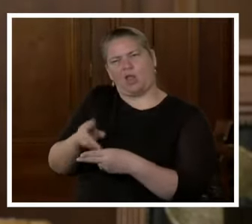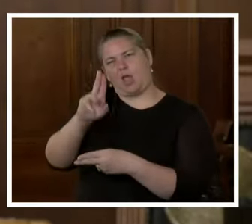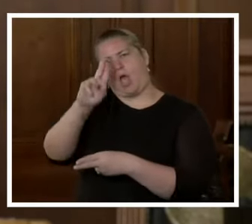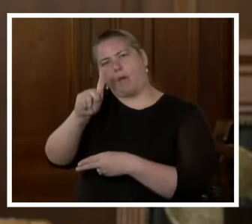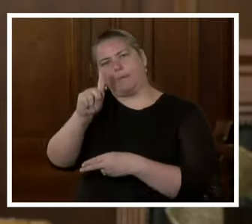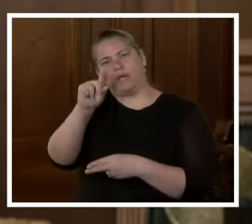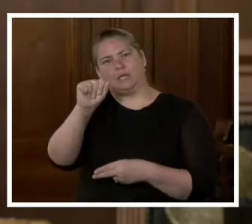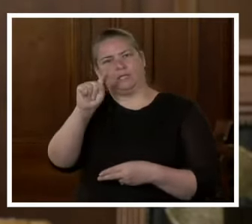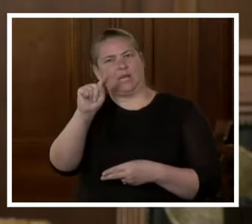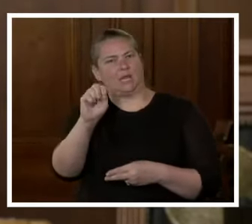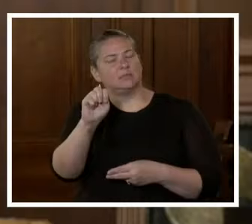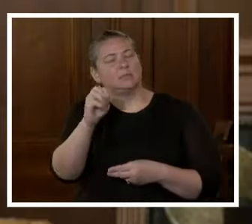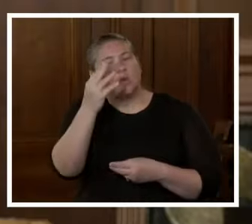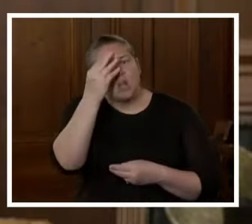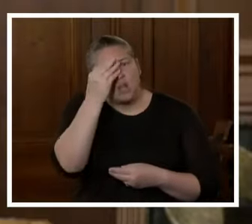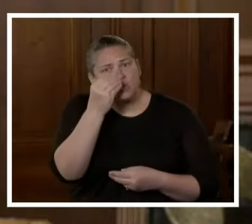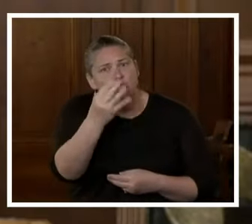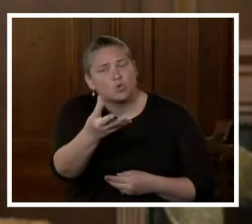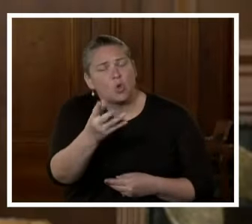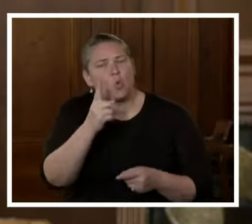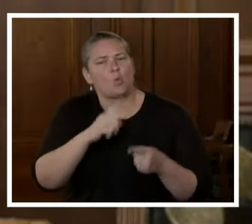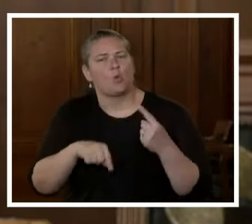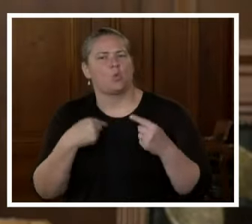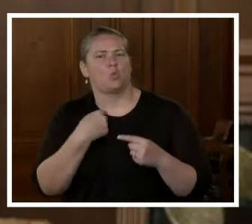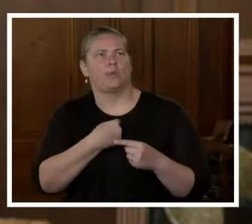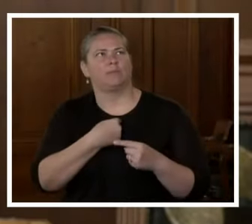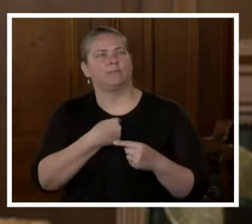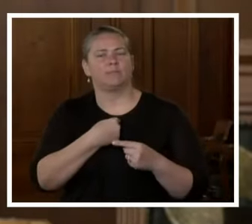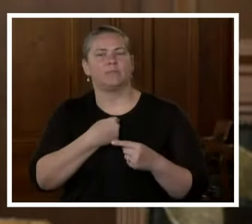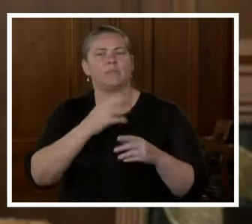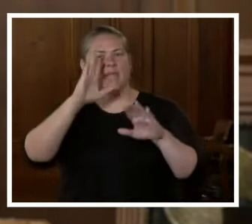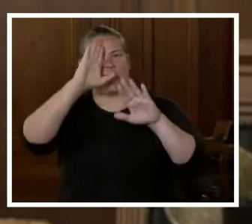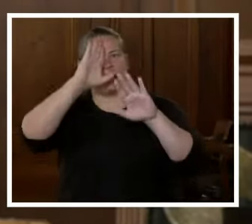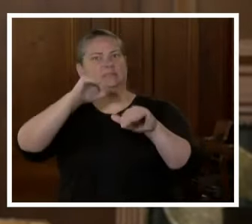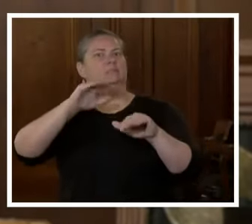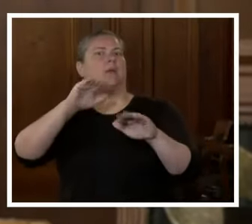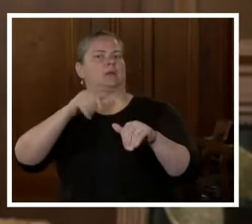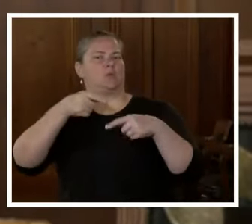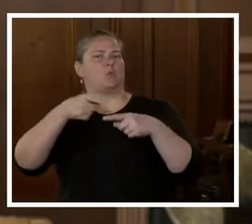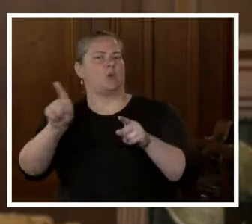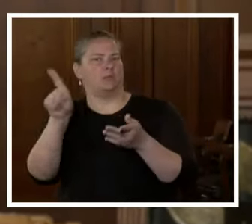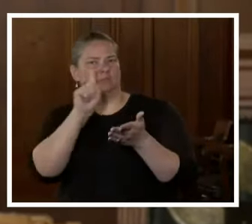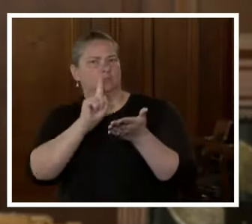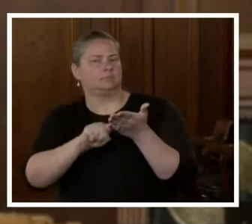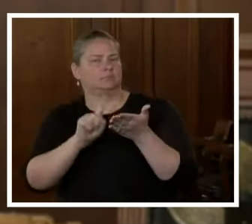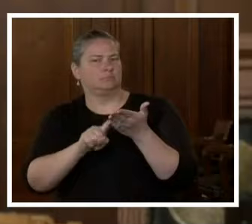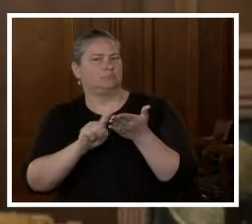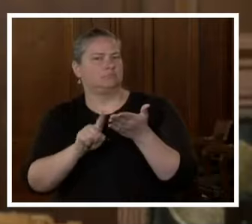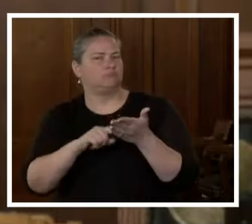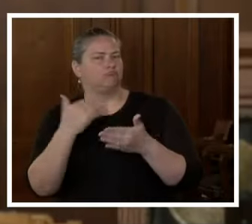IN WIDE CIRCULATION WHICH CAN ALSOIST ASSIST IN -- ALSO ASSIST